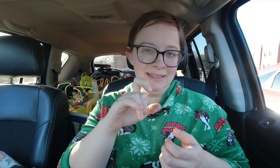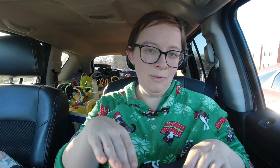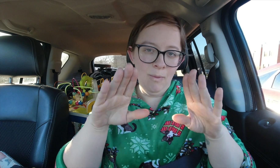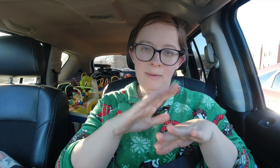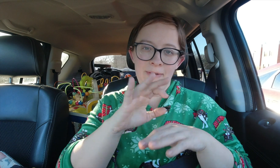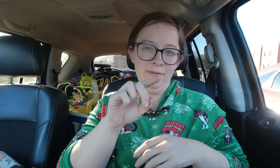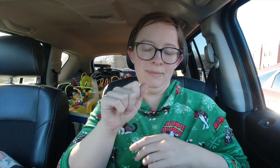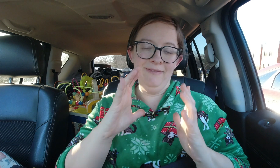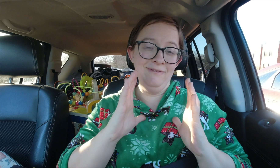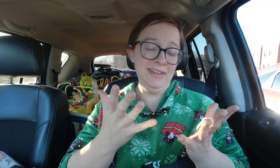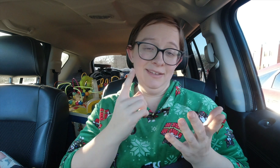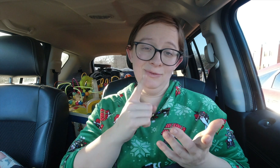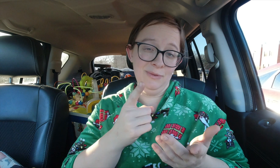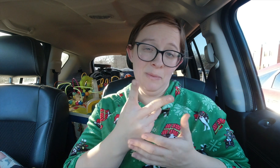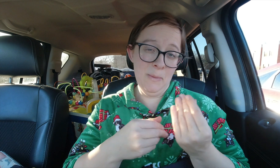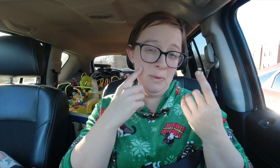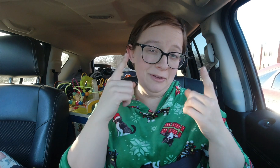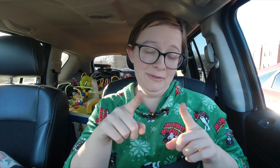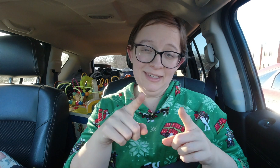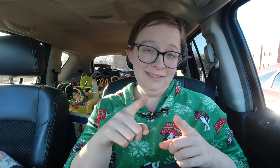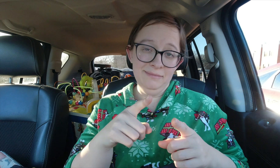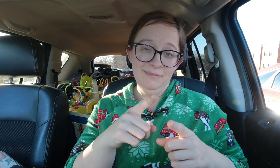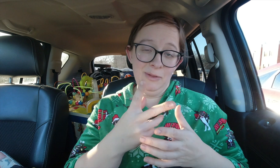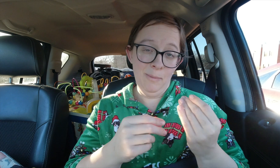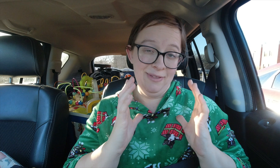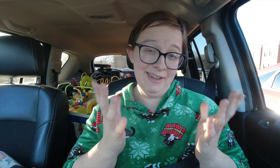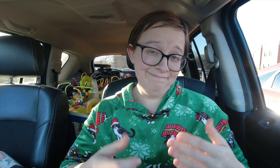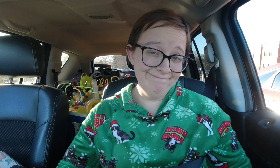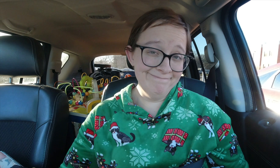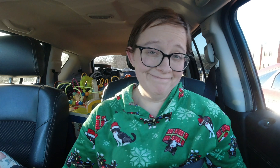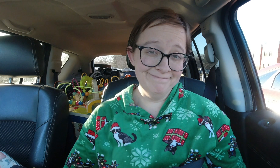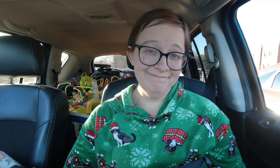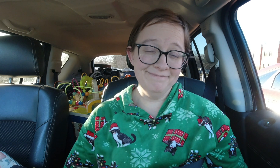It has everything that the child needs. They're gonna grow up just fine on formula. So we both agree that both are fine.